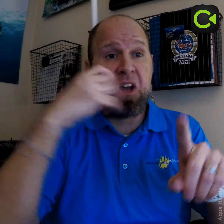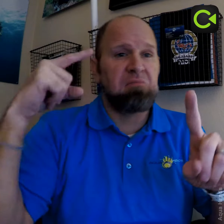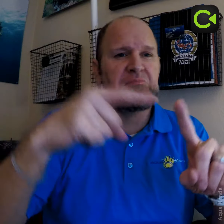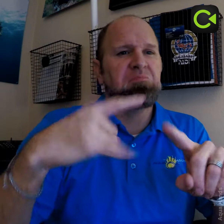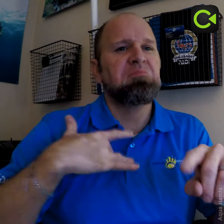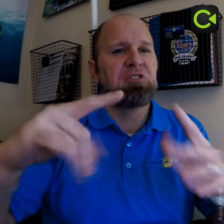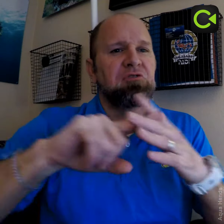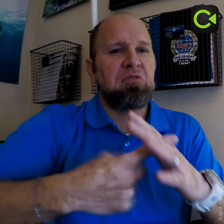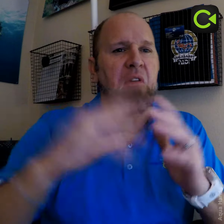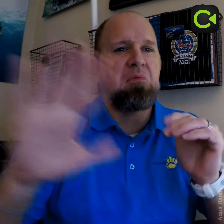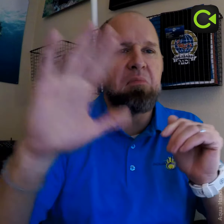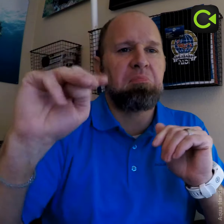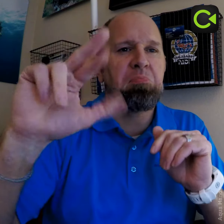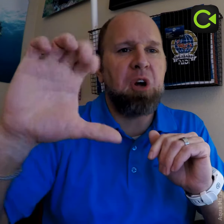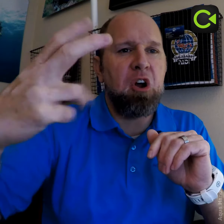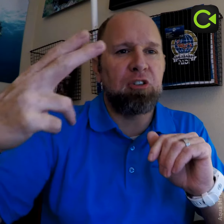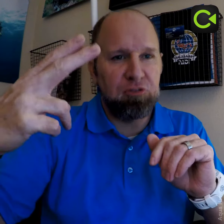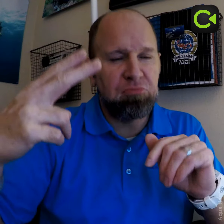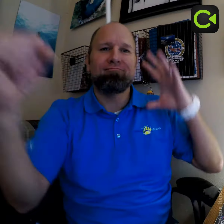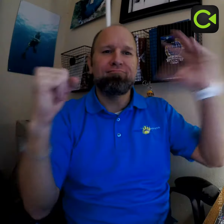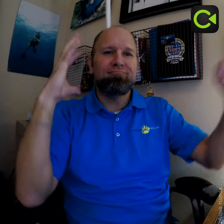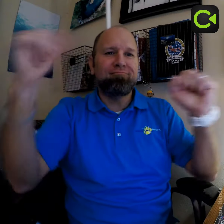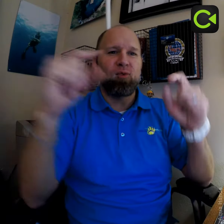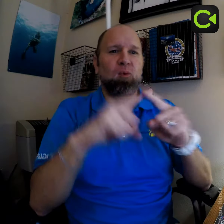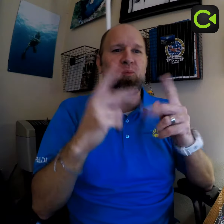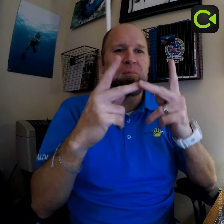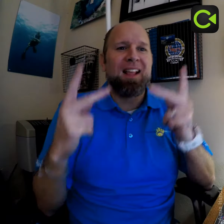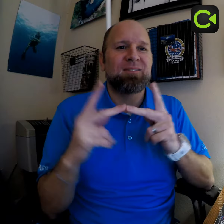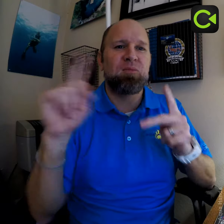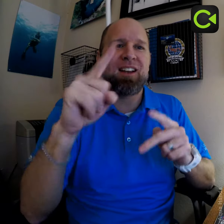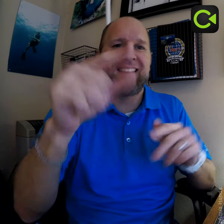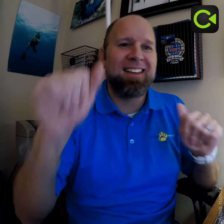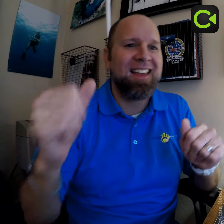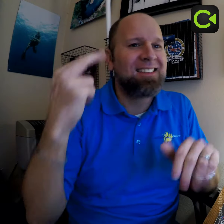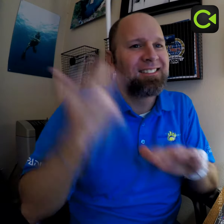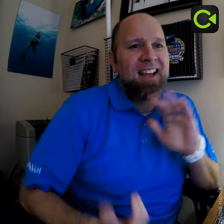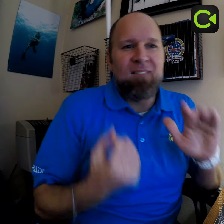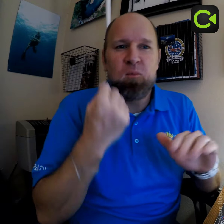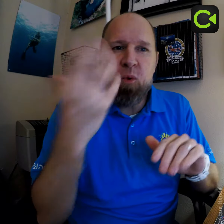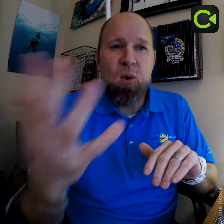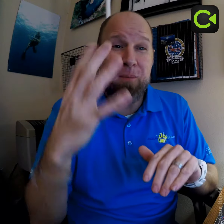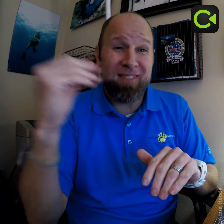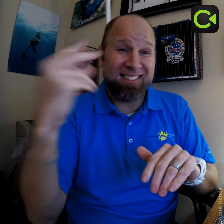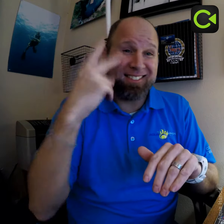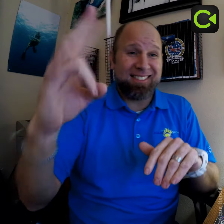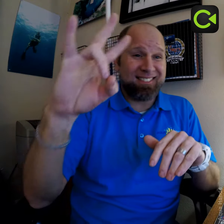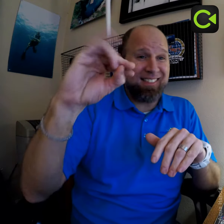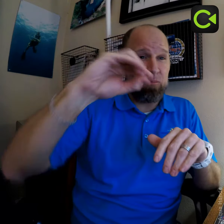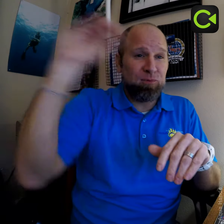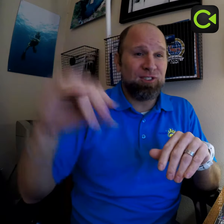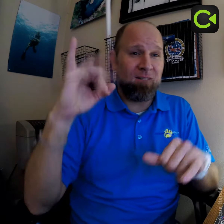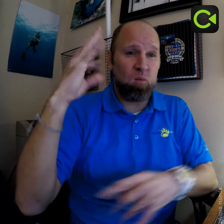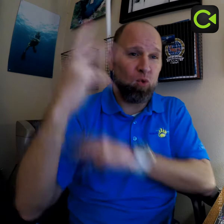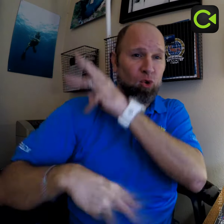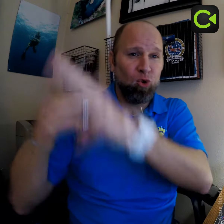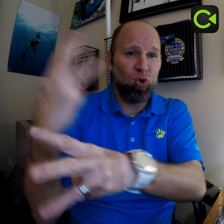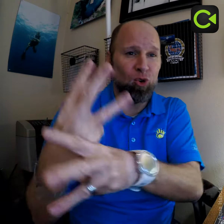Scuba season tends to start around March. You can go to places where you can dive in warmth and see 70% of the world.